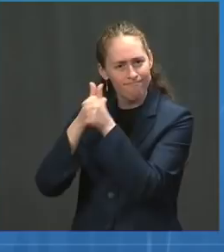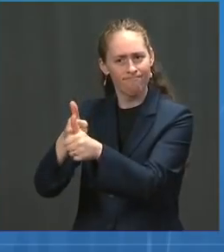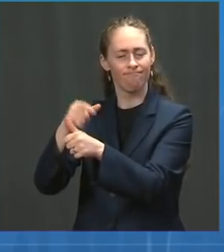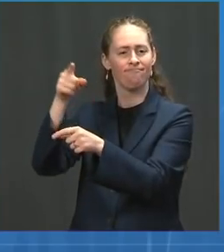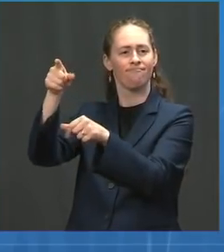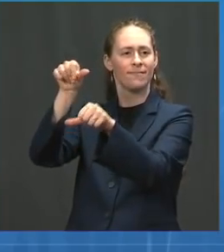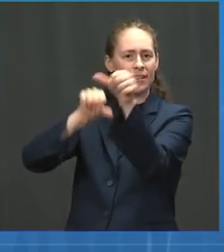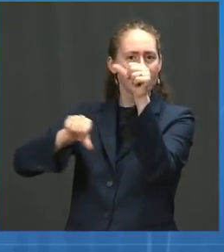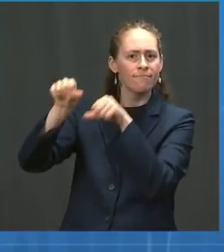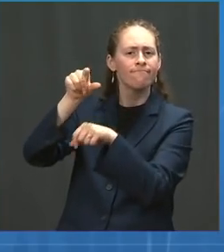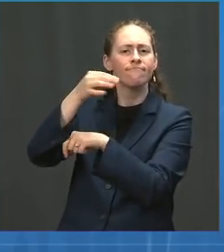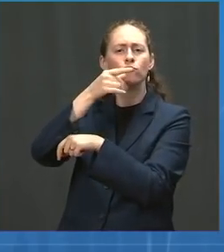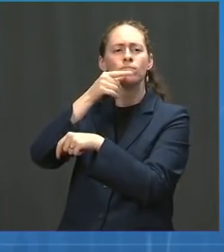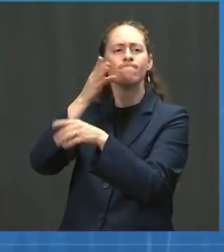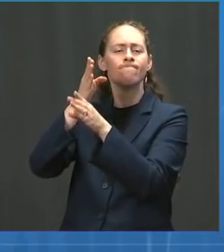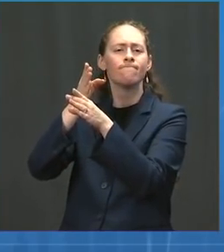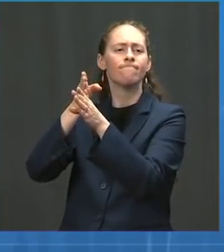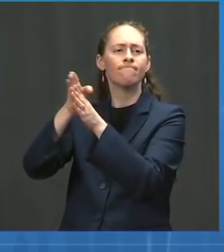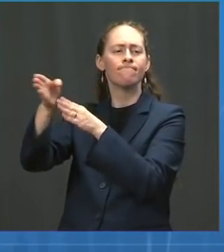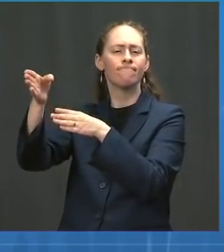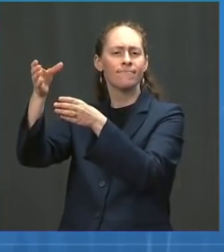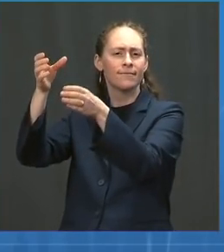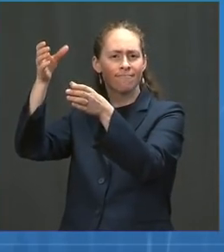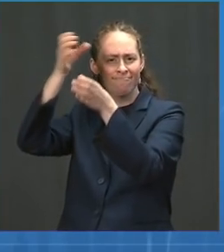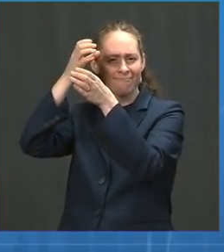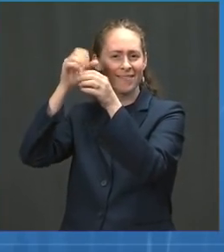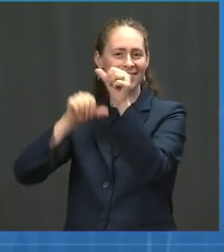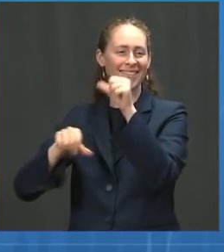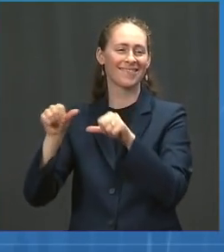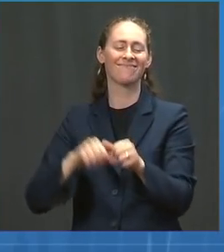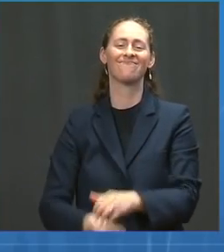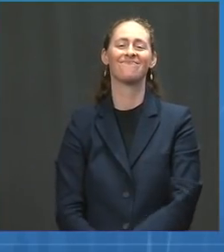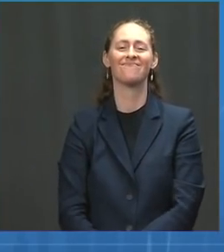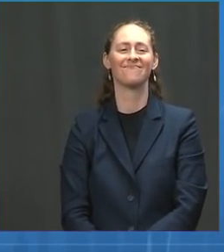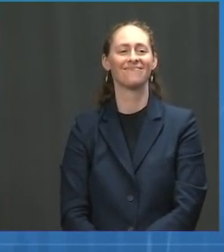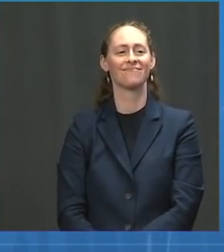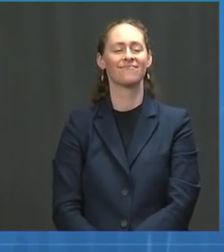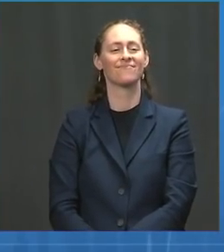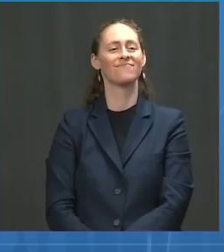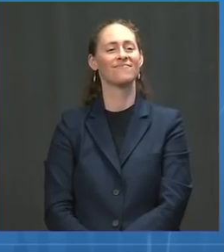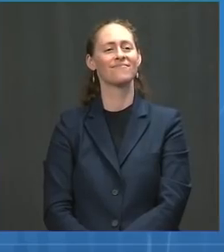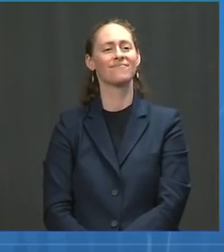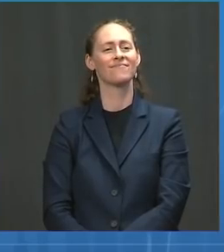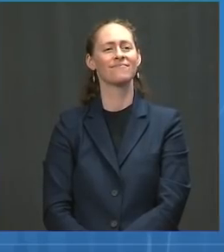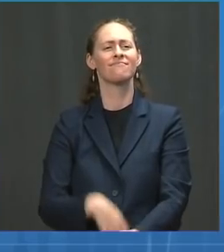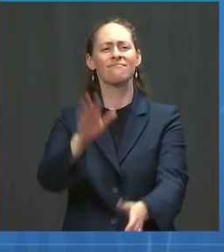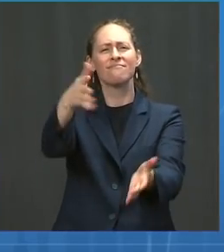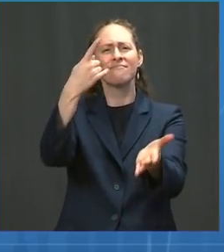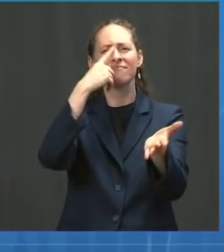Dr. Murthy. Dr. Murthy: Sure. And let me just ask: Can you repeat this specific question you had on the verification?